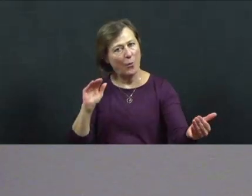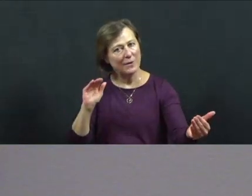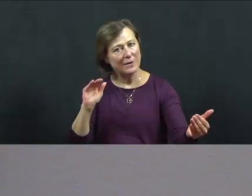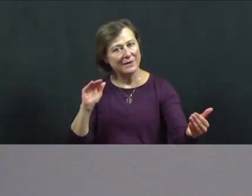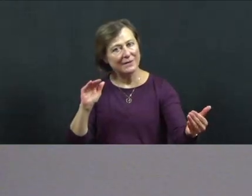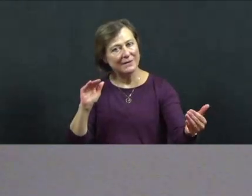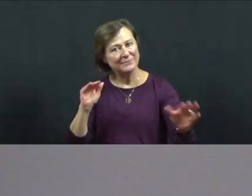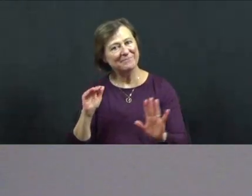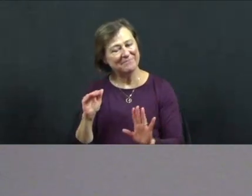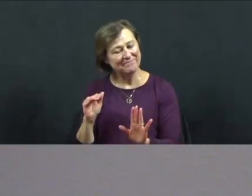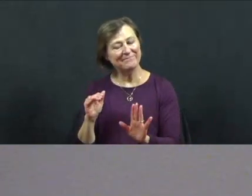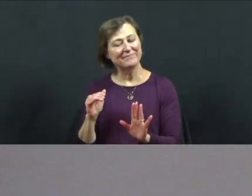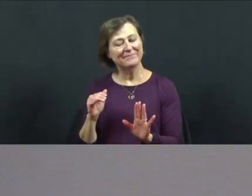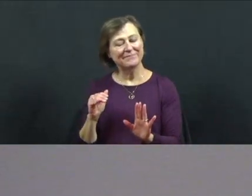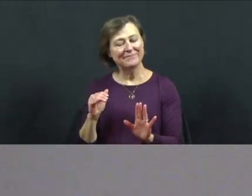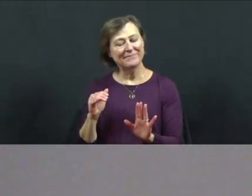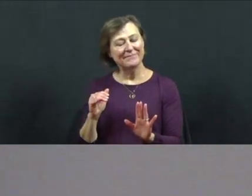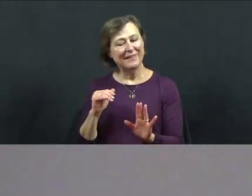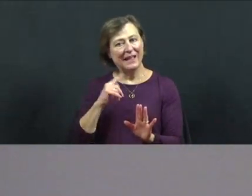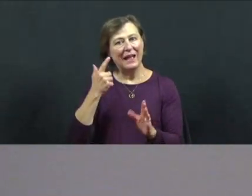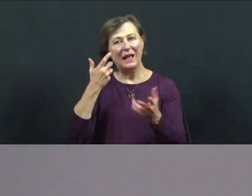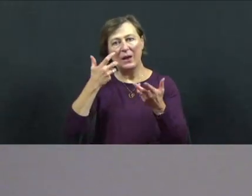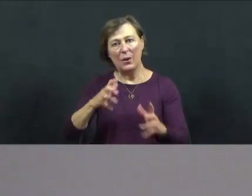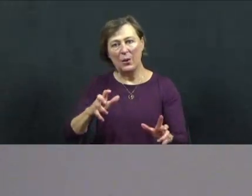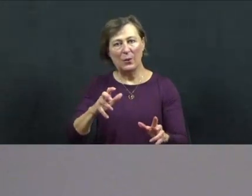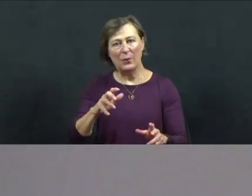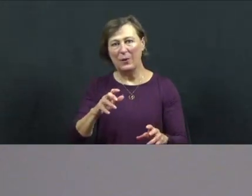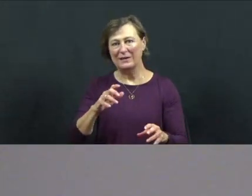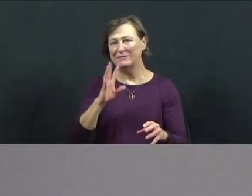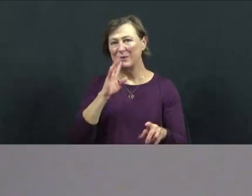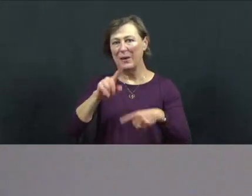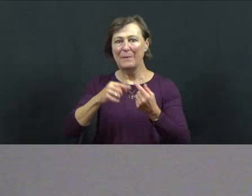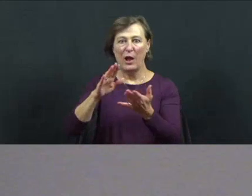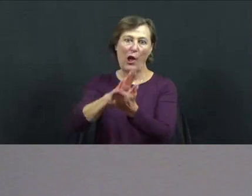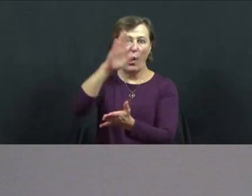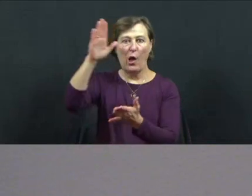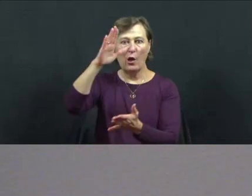want to make this--turn this into a college course on scientific research, so